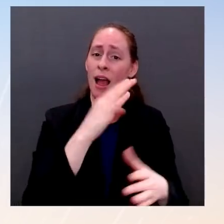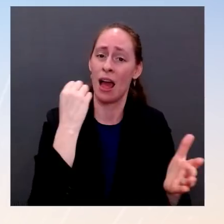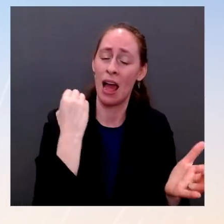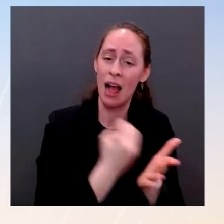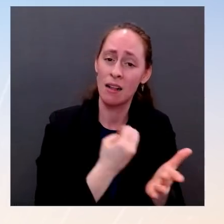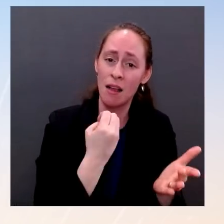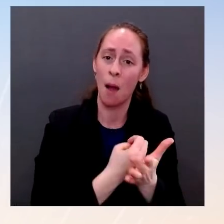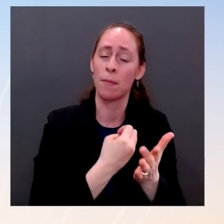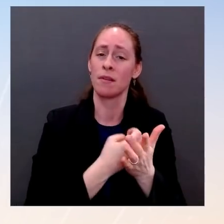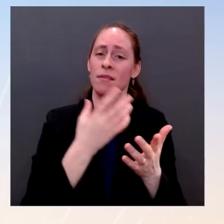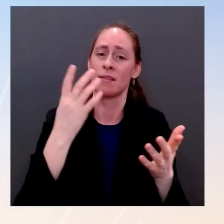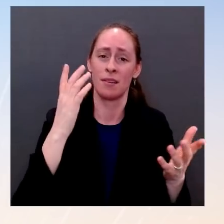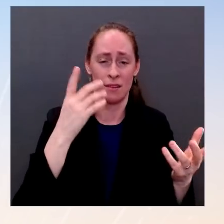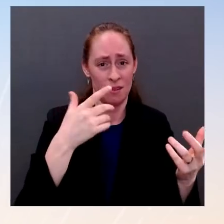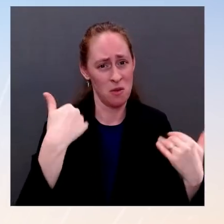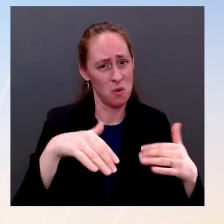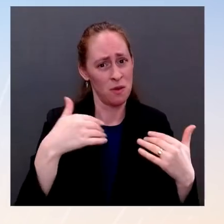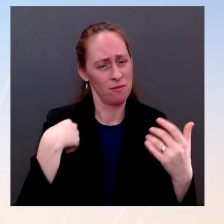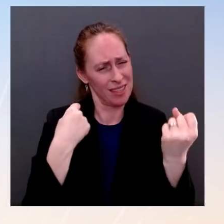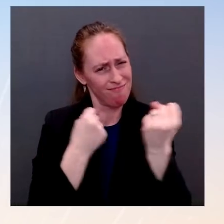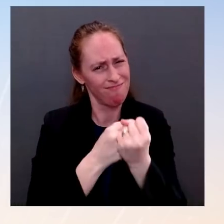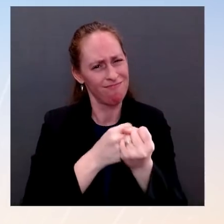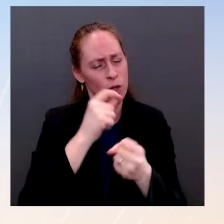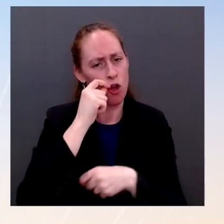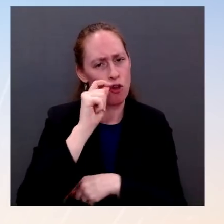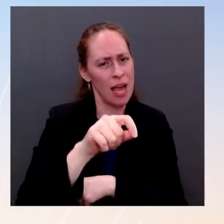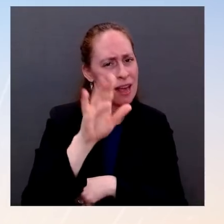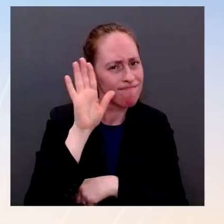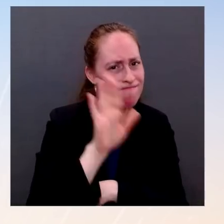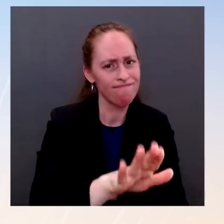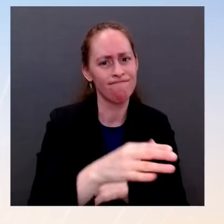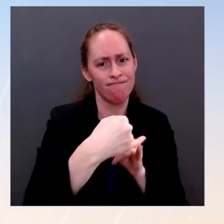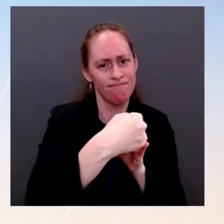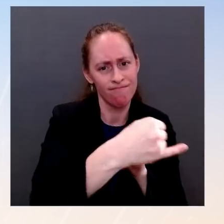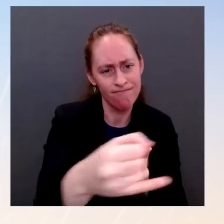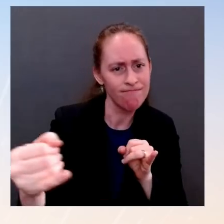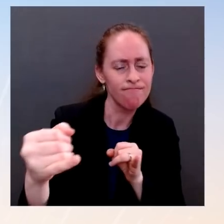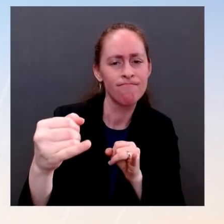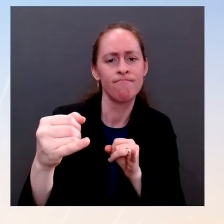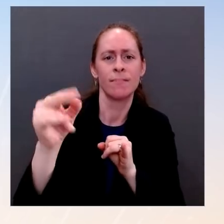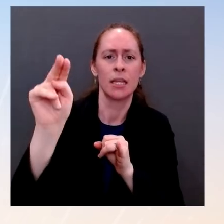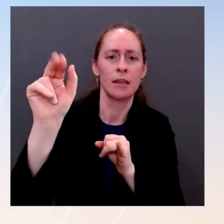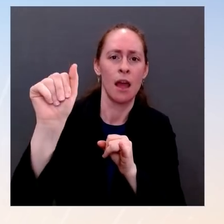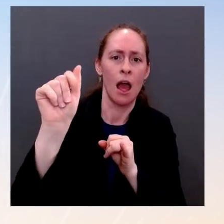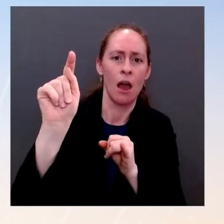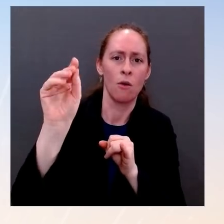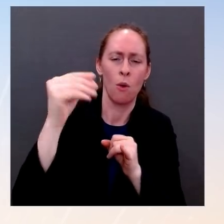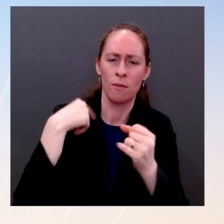It has always been up to President Putin and Russia to determine which path they were going to take. That has not changed.